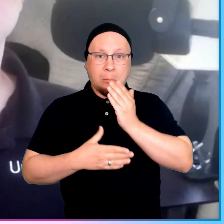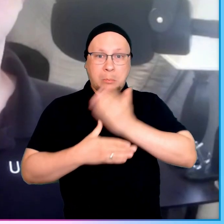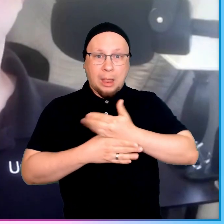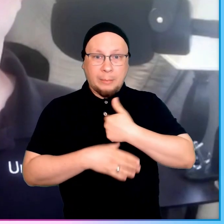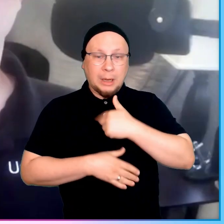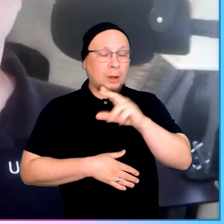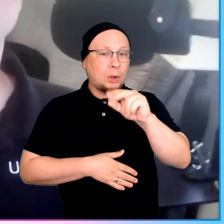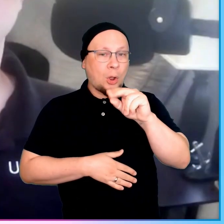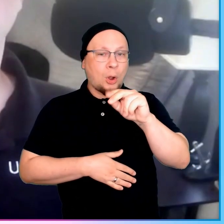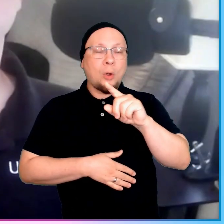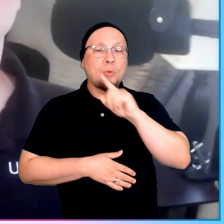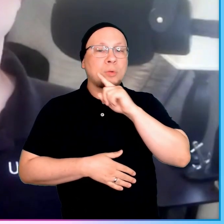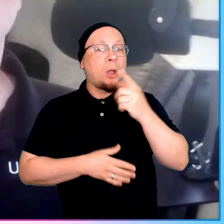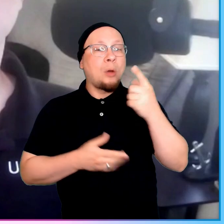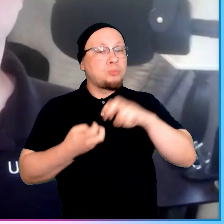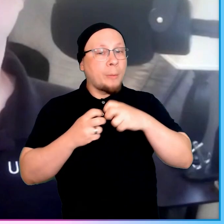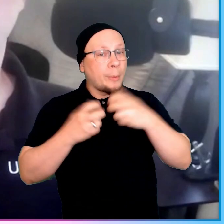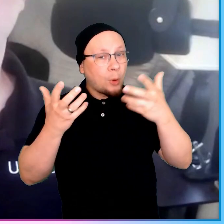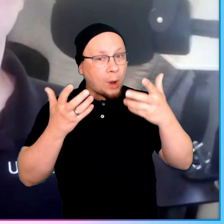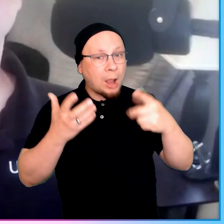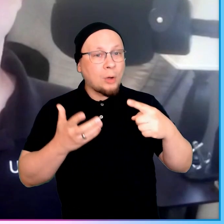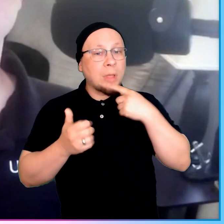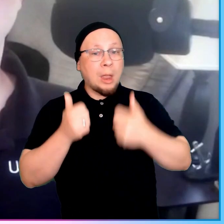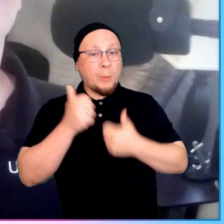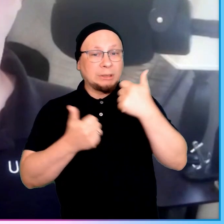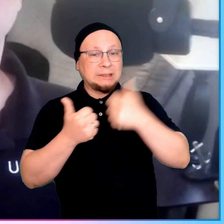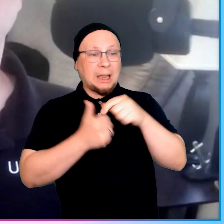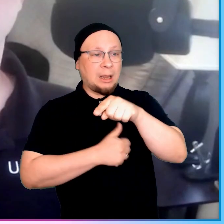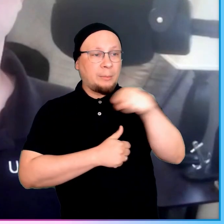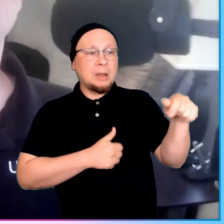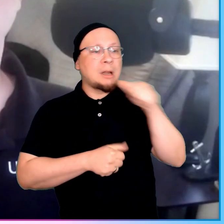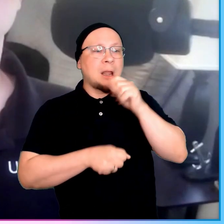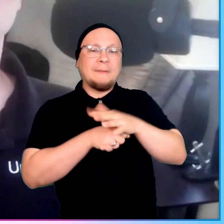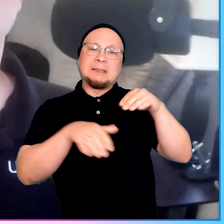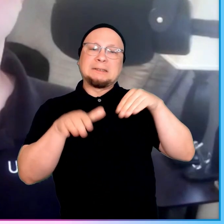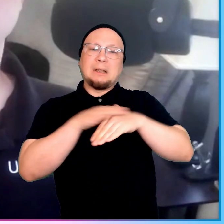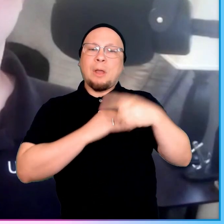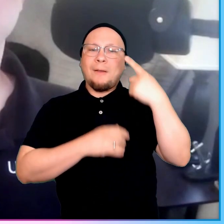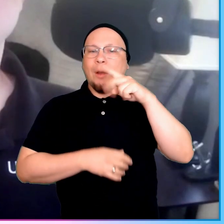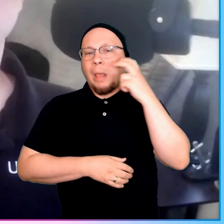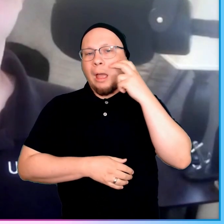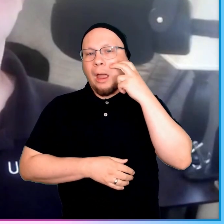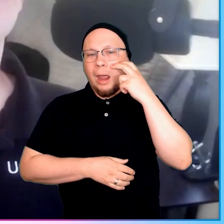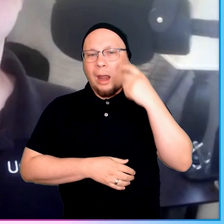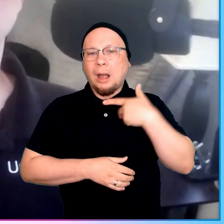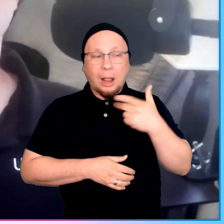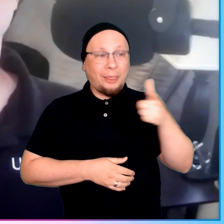this point games really just weren’t being made to accommodate gamers like myself and so many others.